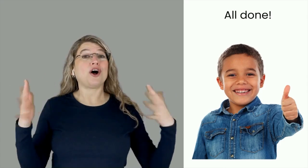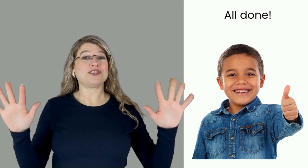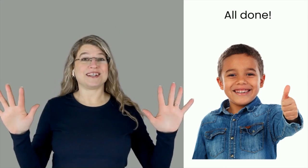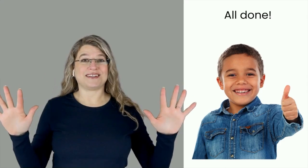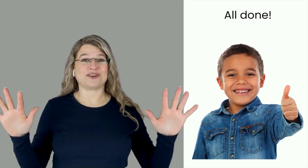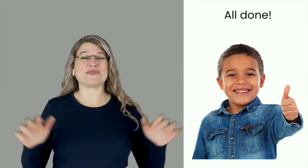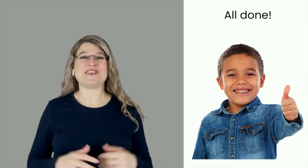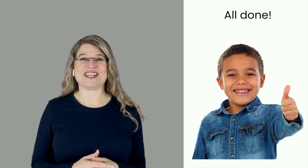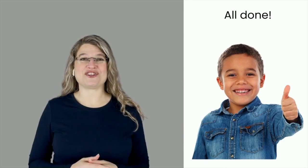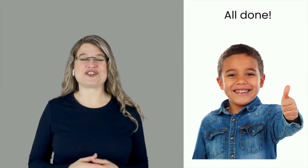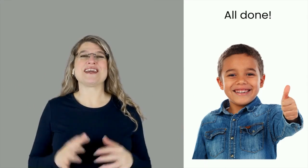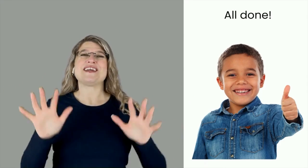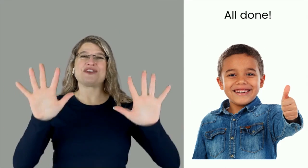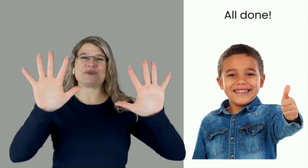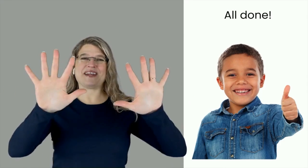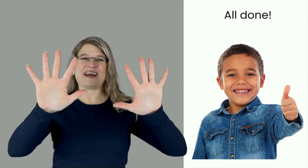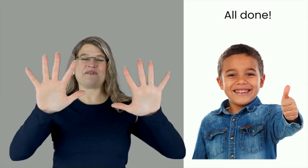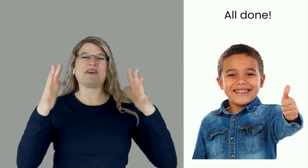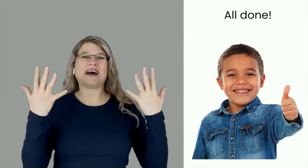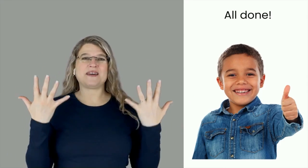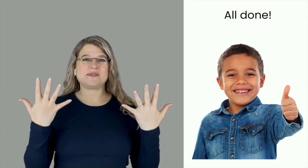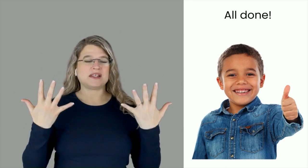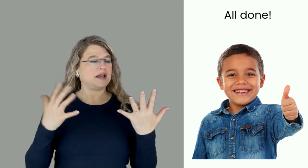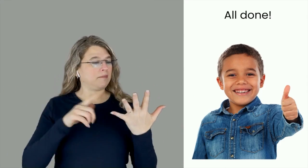All done or finished, you're going to have fives,